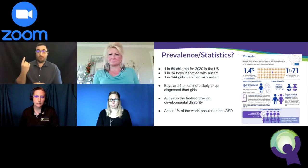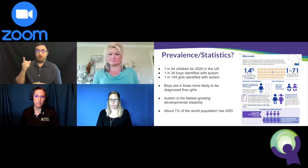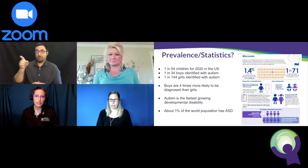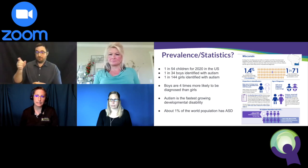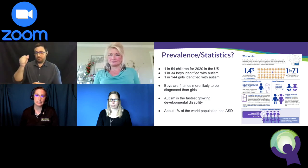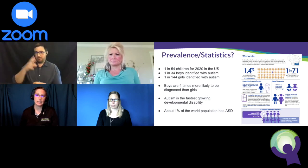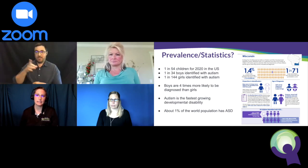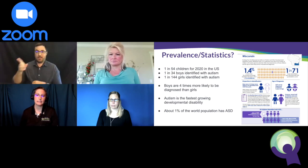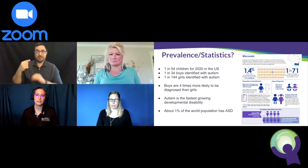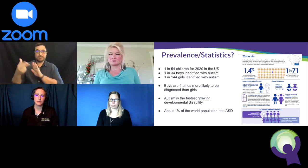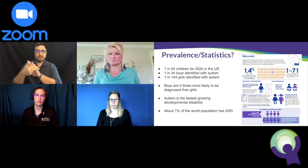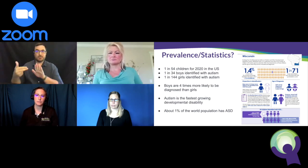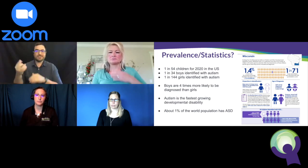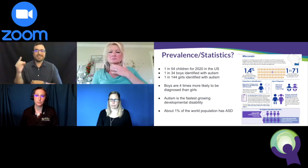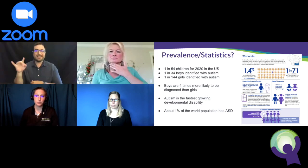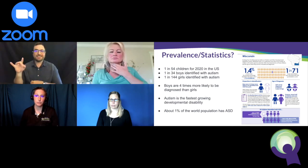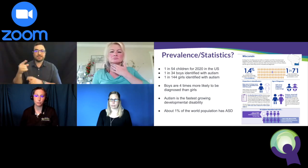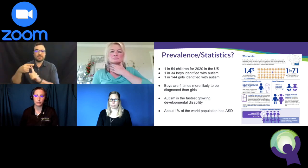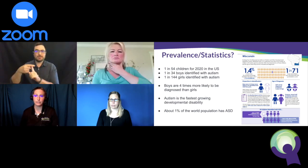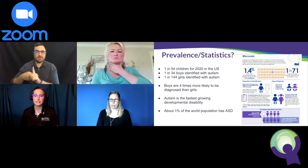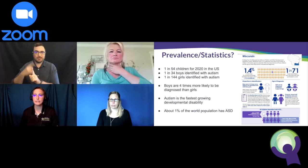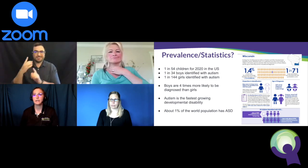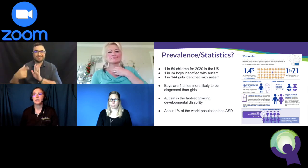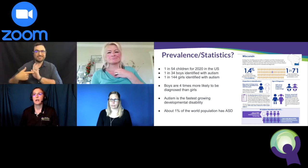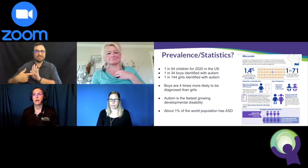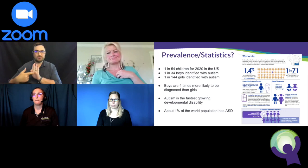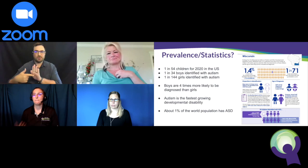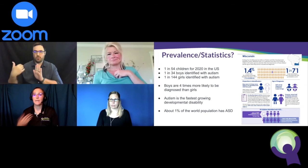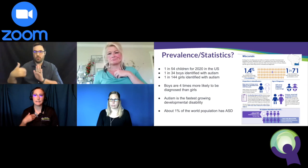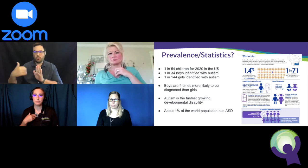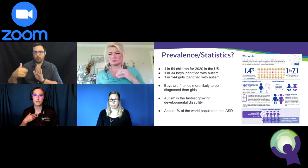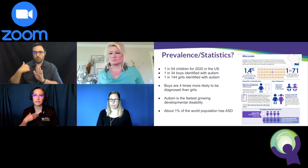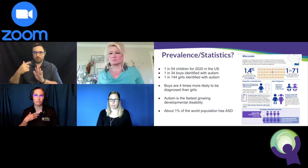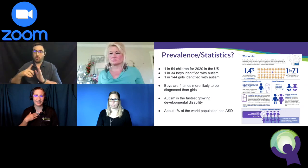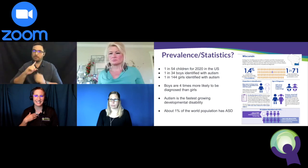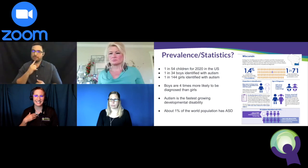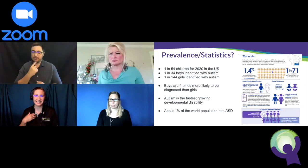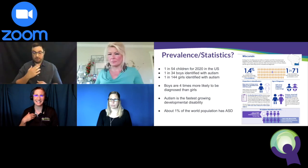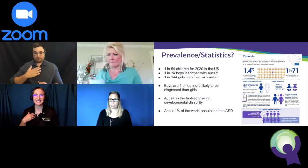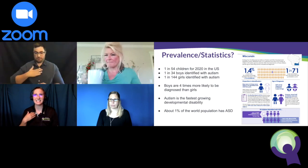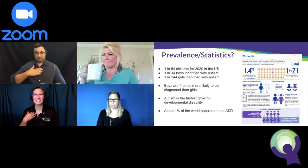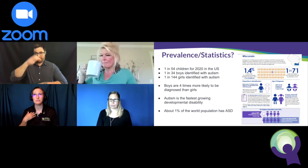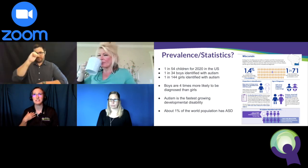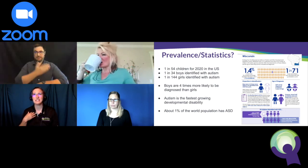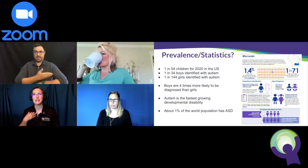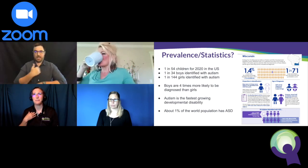because his symptoms were so prevalent. My son, we didn't realize anything until he was about